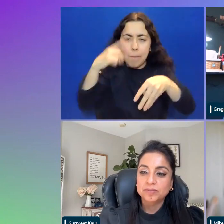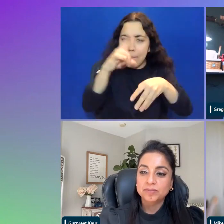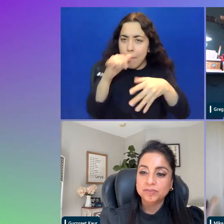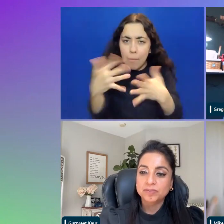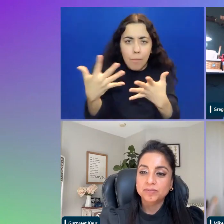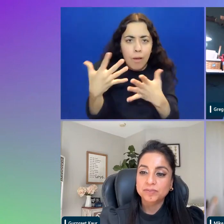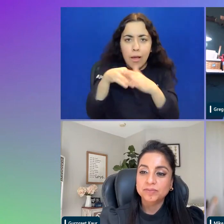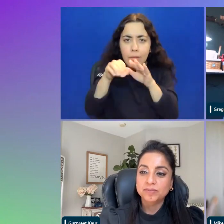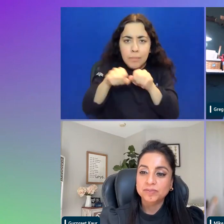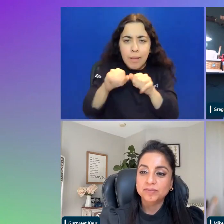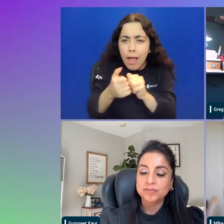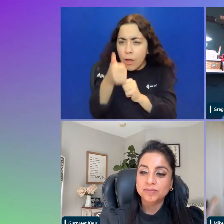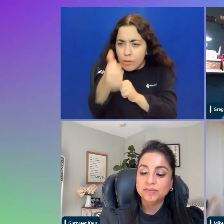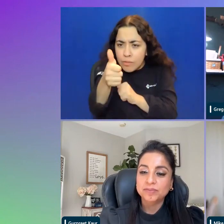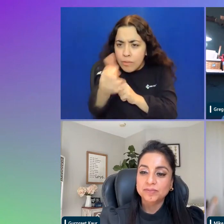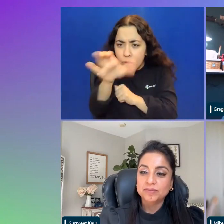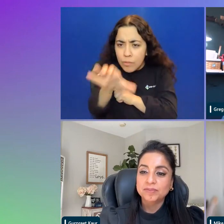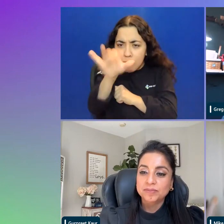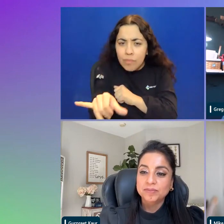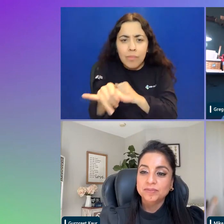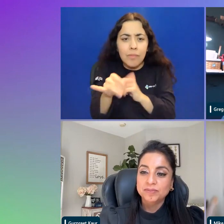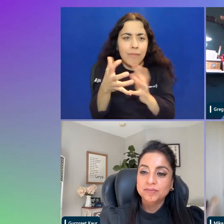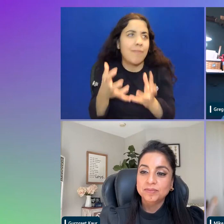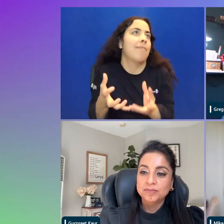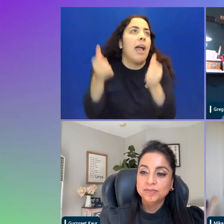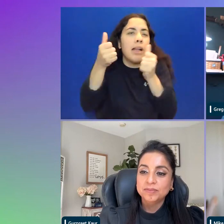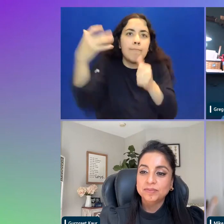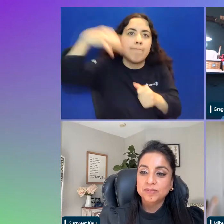the best way to do it that you've found? Um, so go for it.